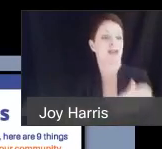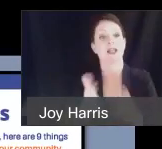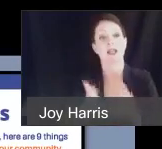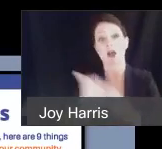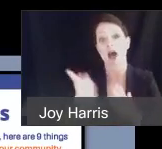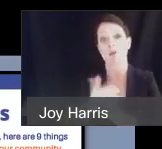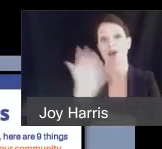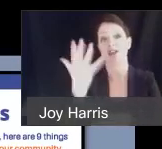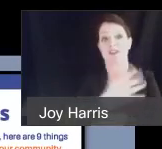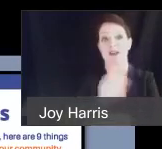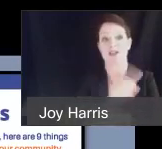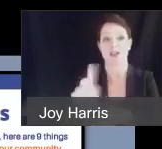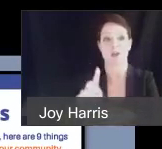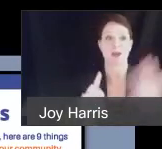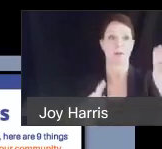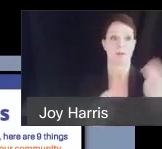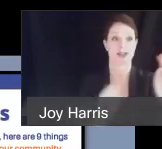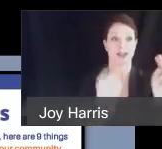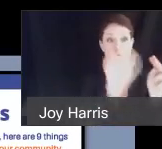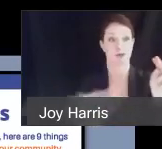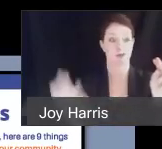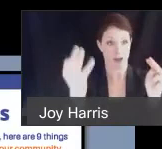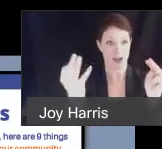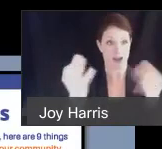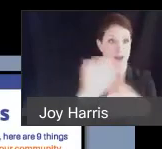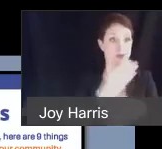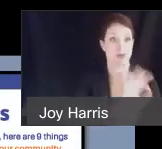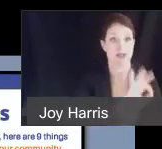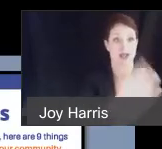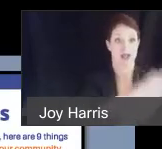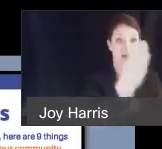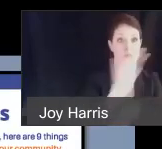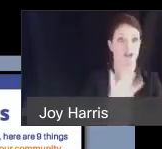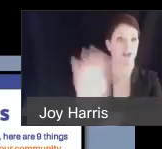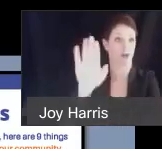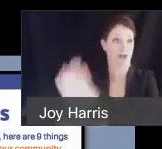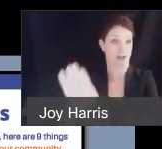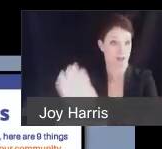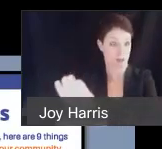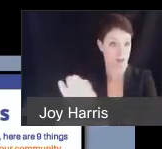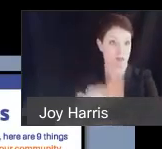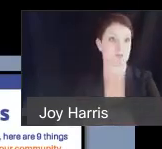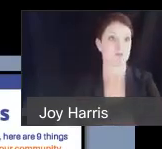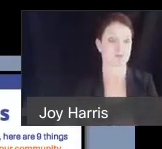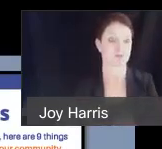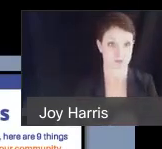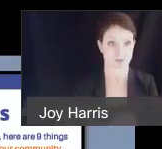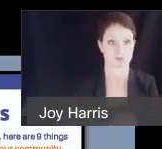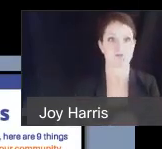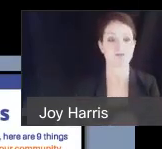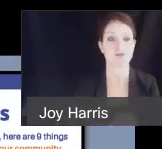Monday through Friday, between the hours of 9:00 AM and 4:00 PM. As more vaccine doses